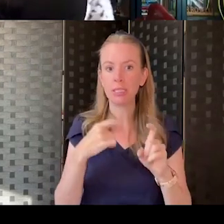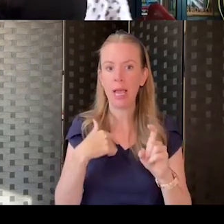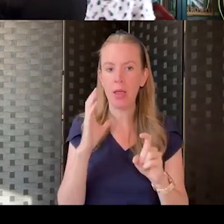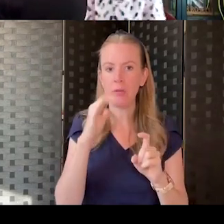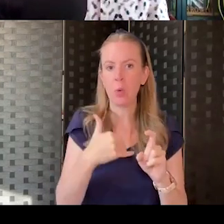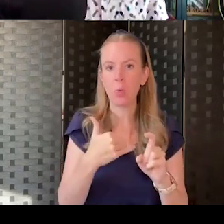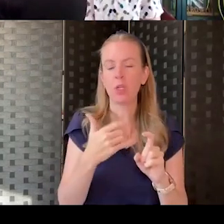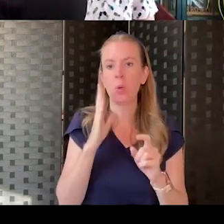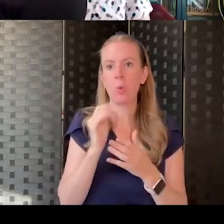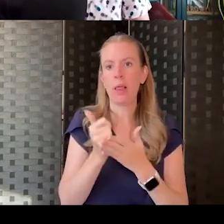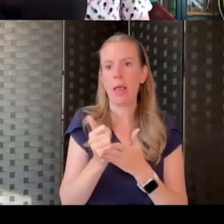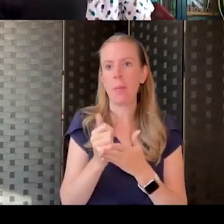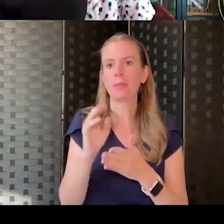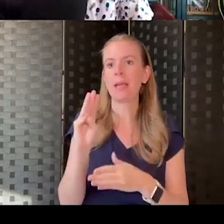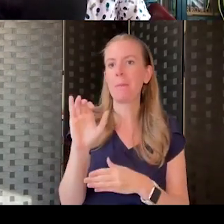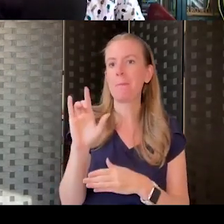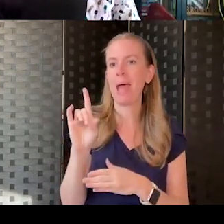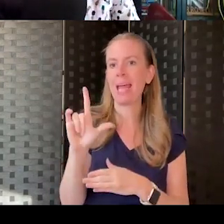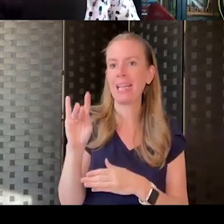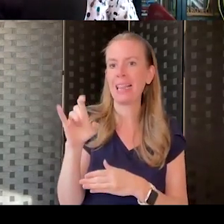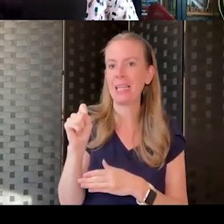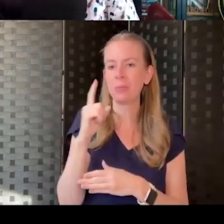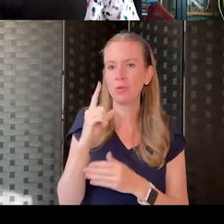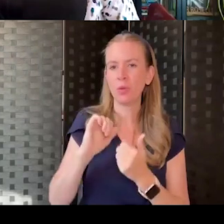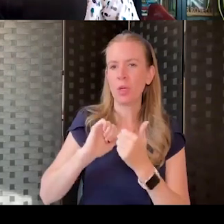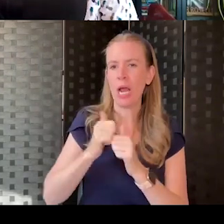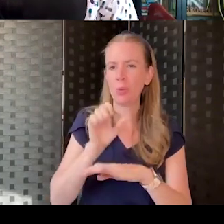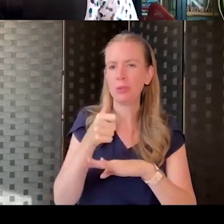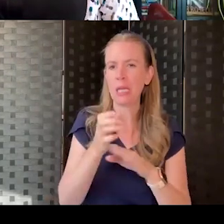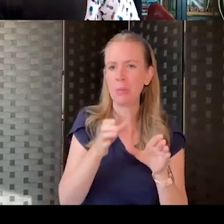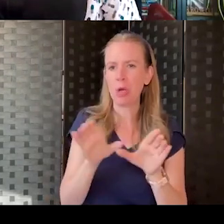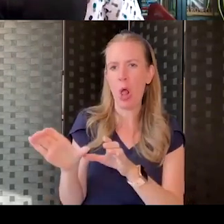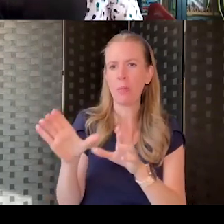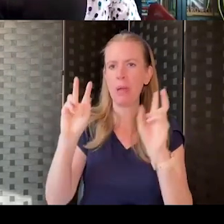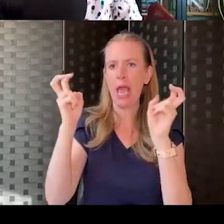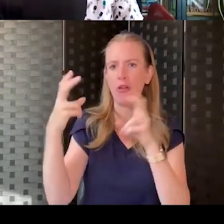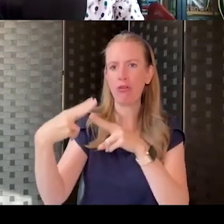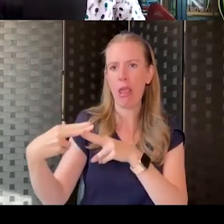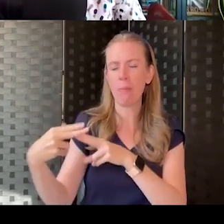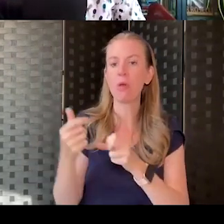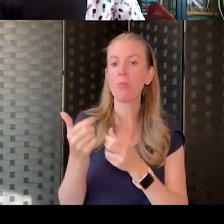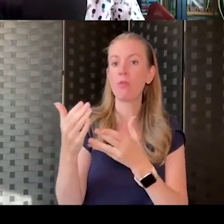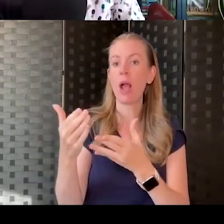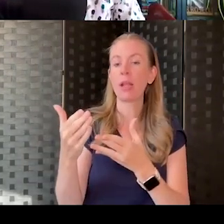sort of a mad Libs for how to assemble a sortable column header name. You provide the information